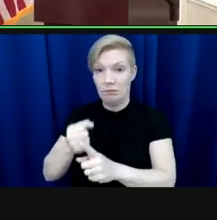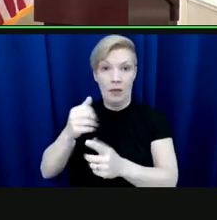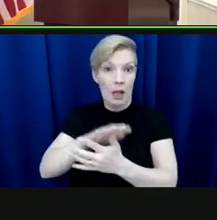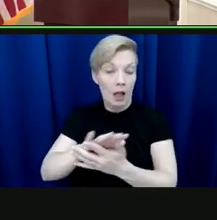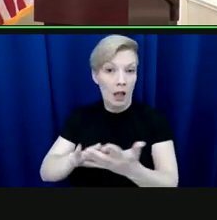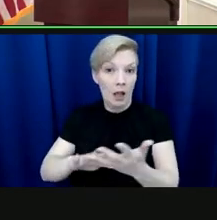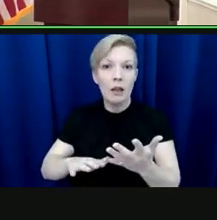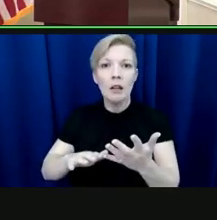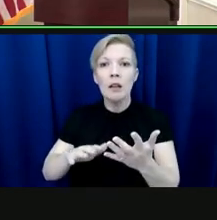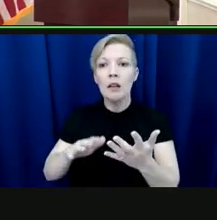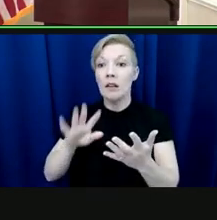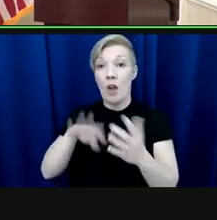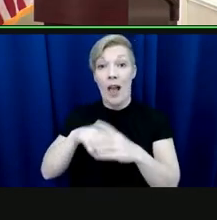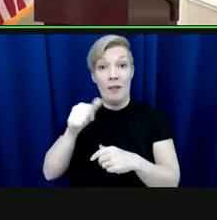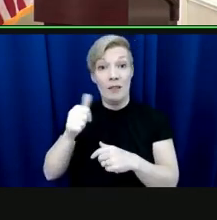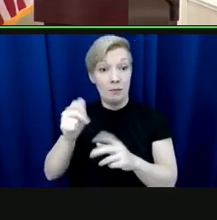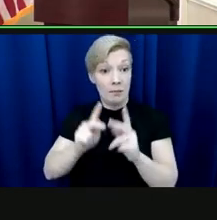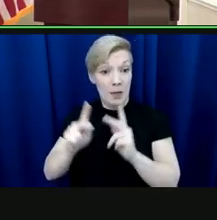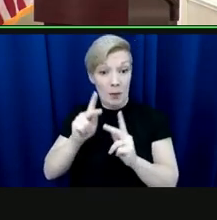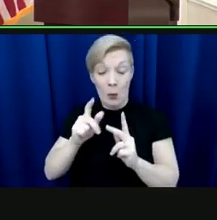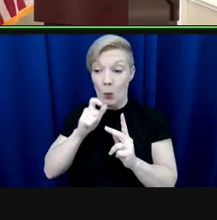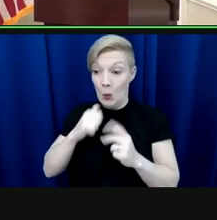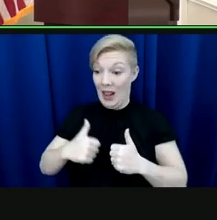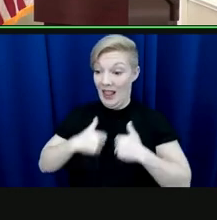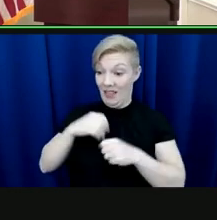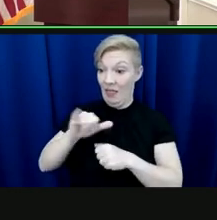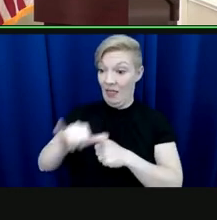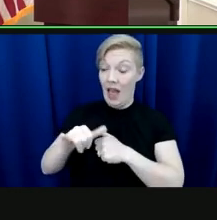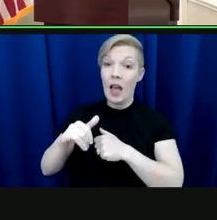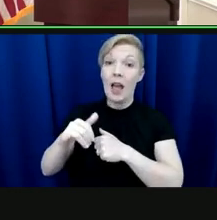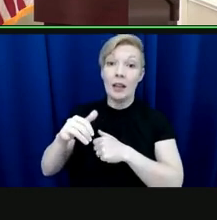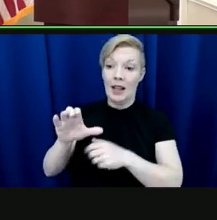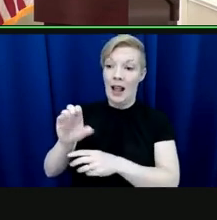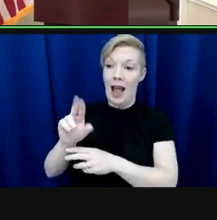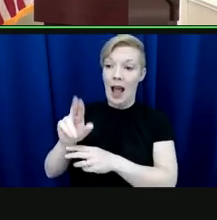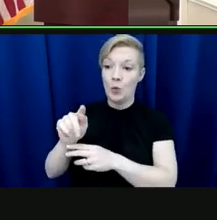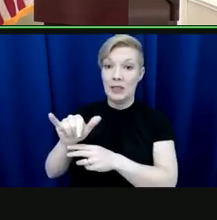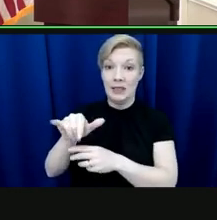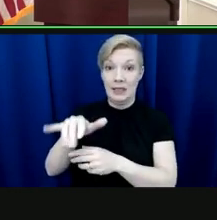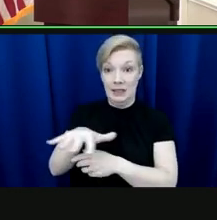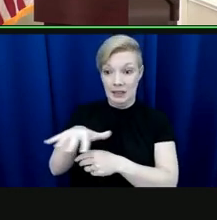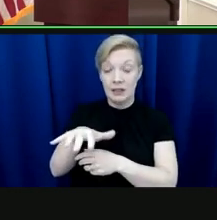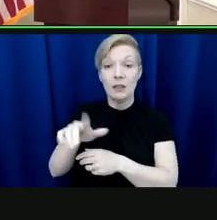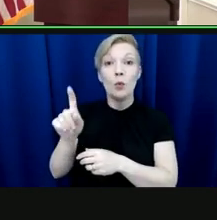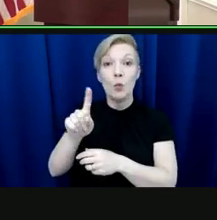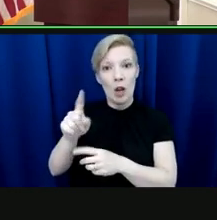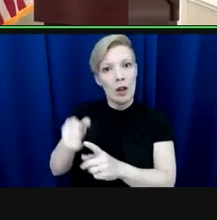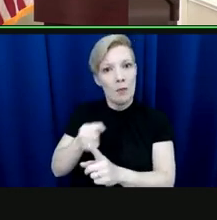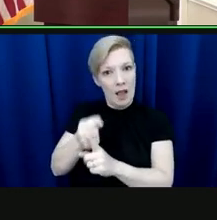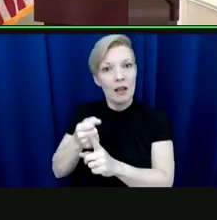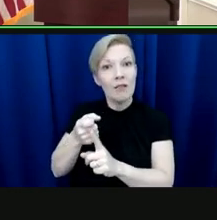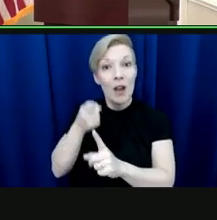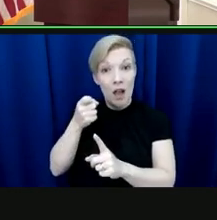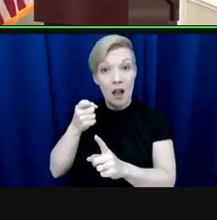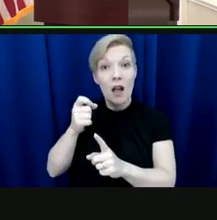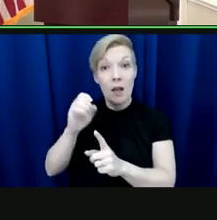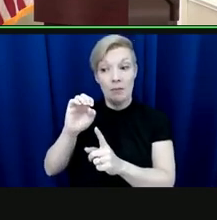that was impacted by a climate disaster last year alone. And right now, we're dealing with impacts